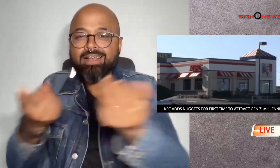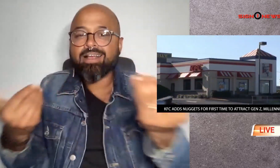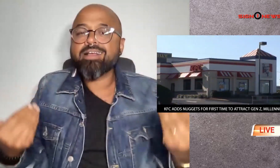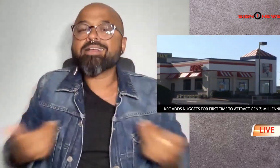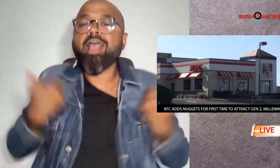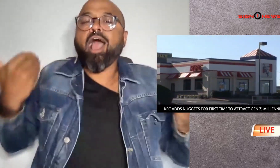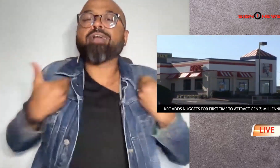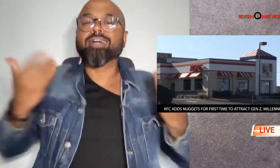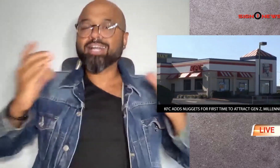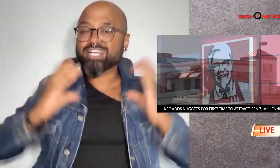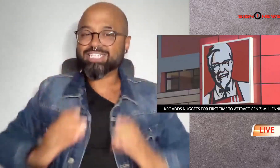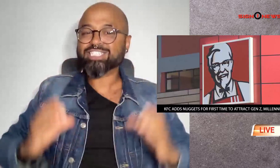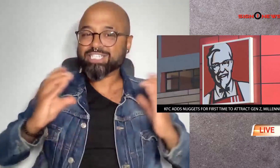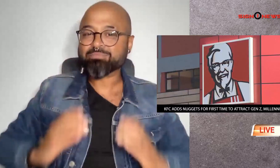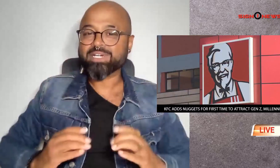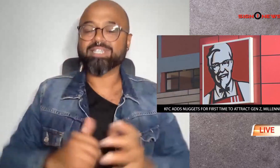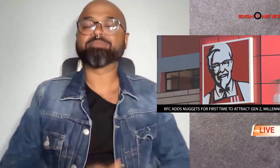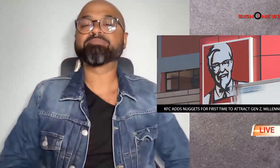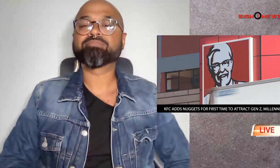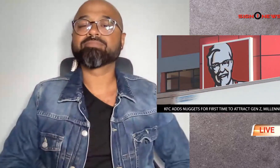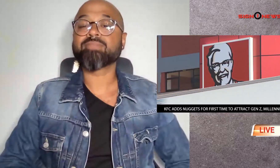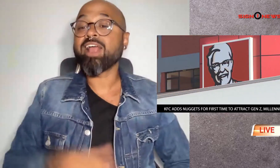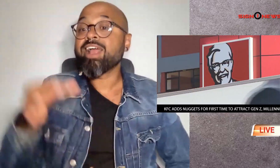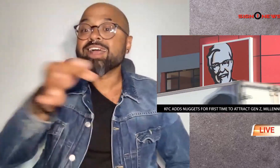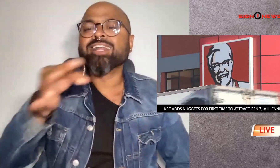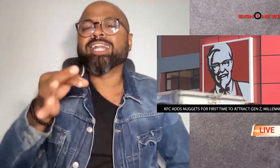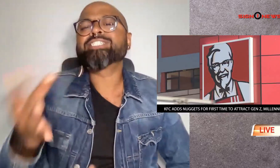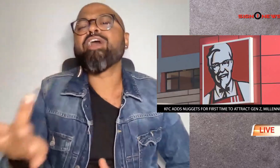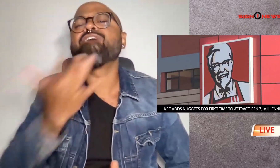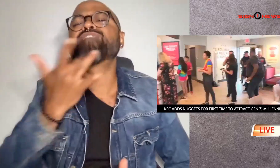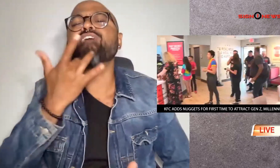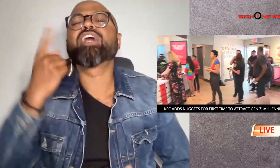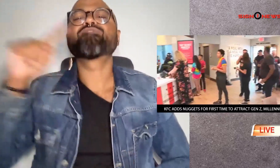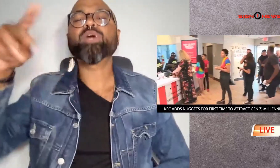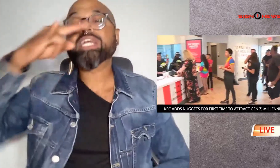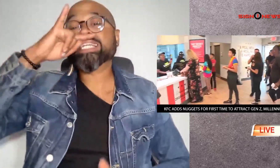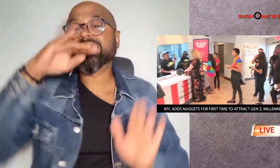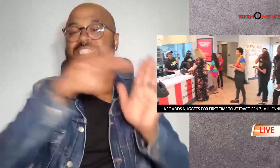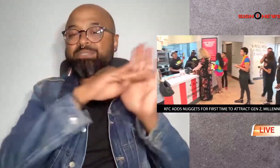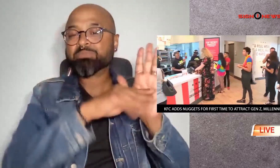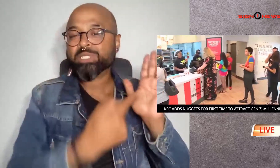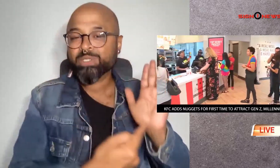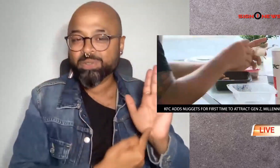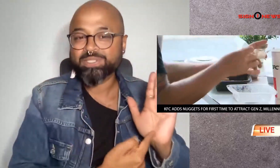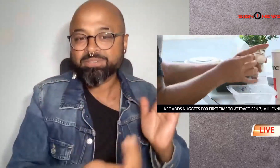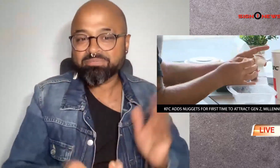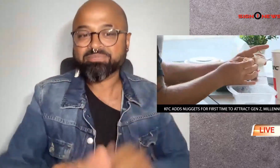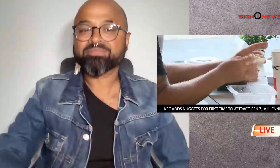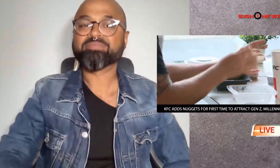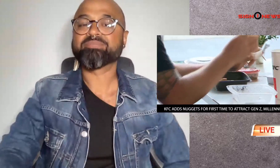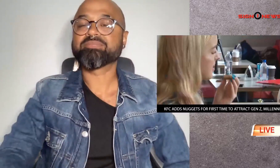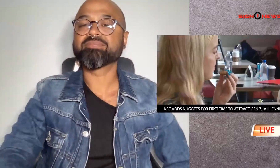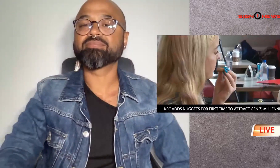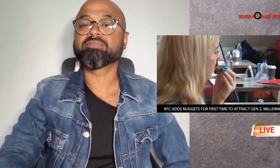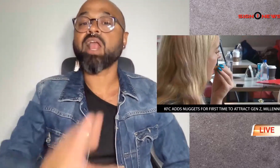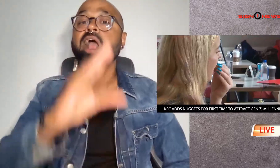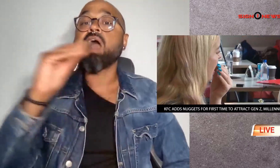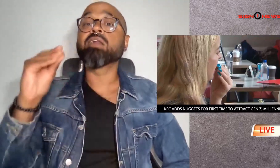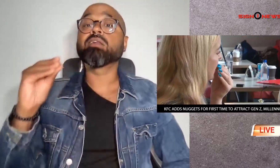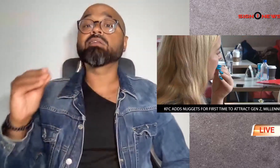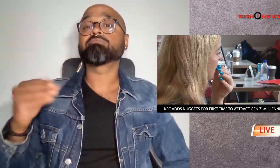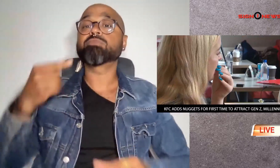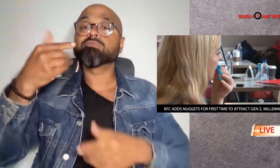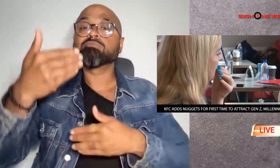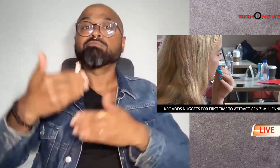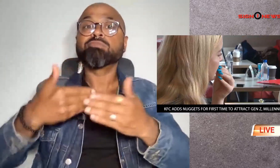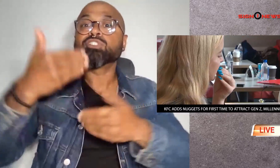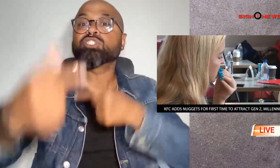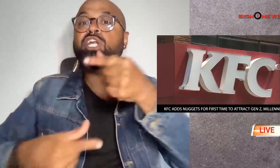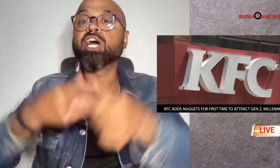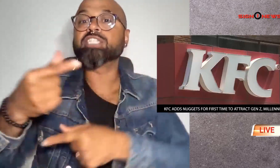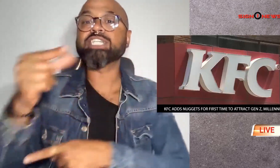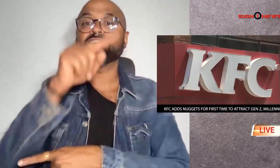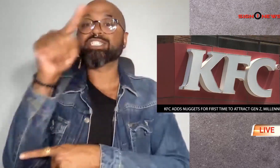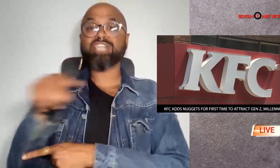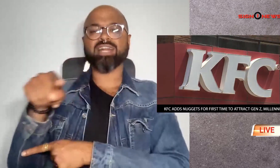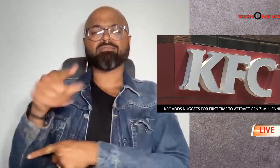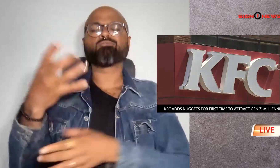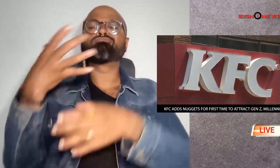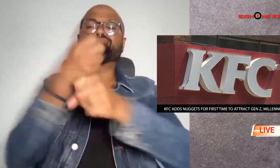trying to attract younger customers nuggets are a favorite item on kids menus and generation